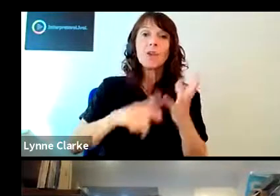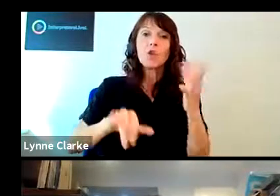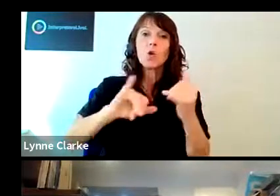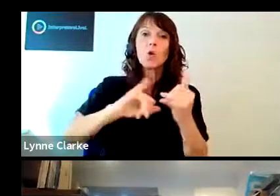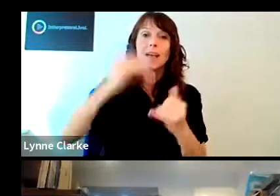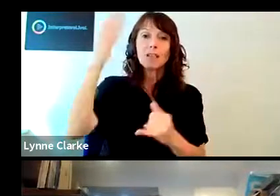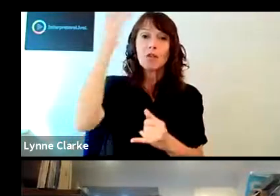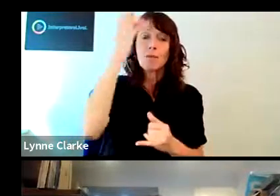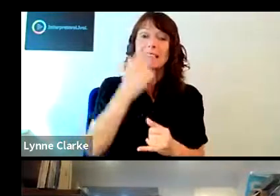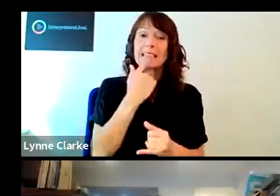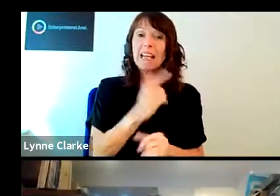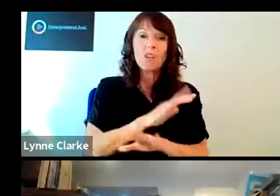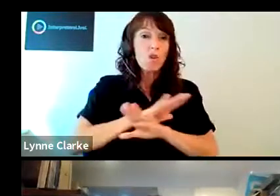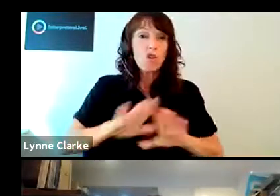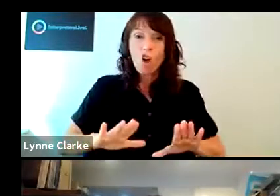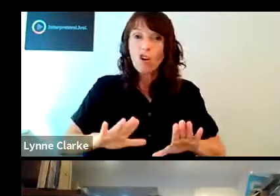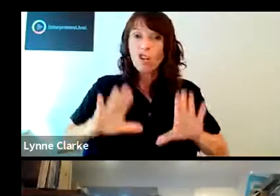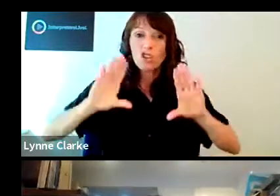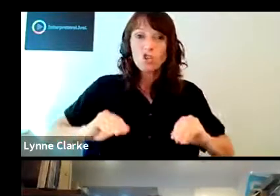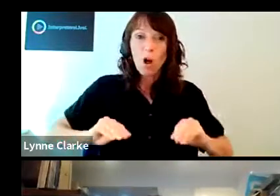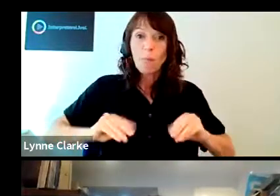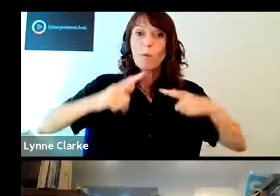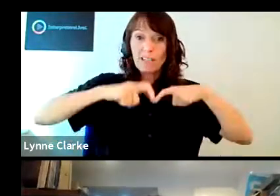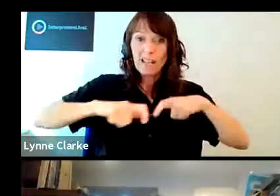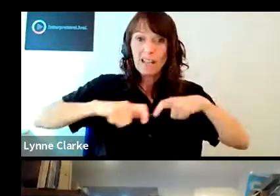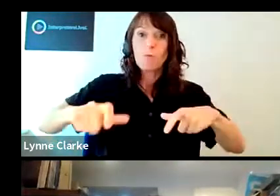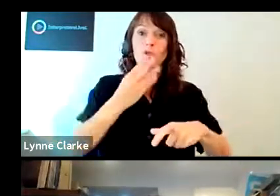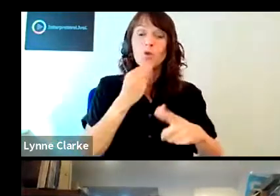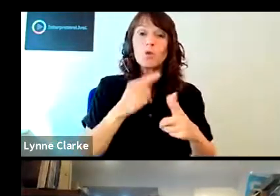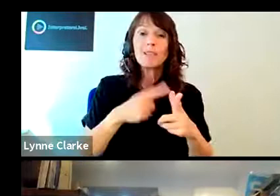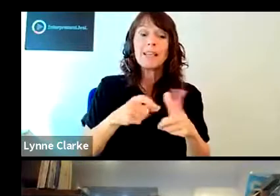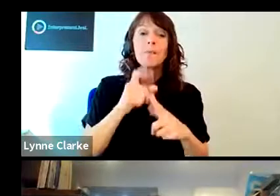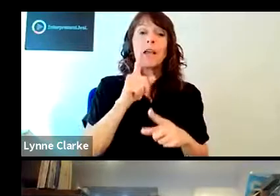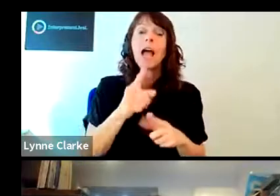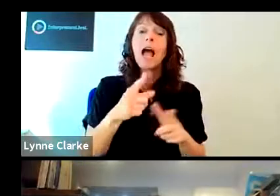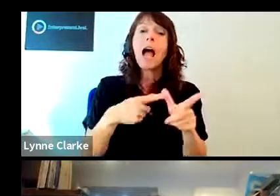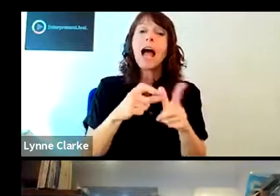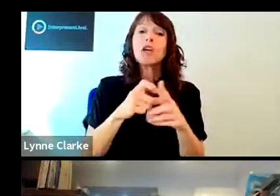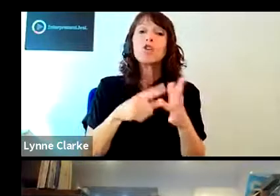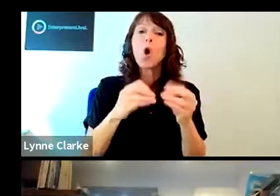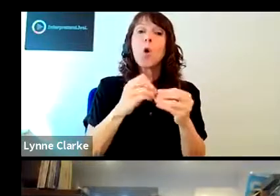using PDFs. It's not going to happen. Of course, Adobe also does not want them to stop. So even